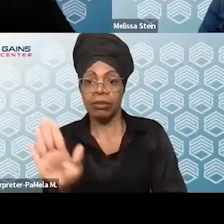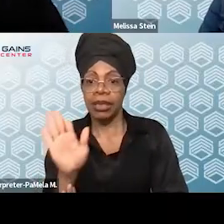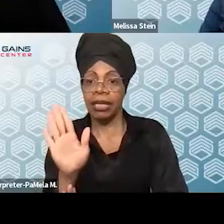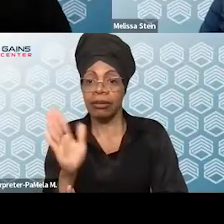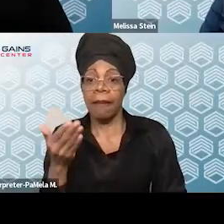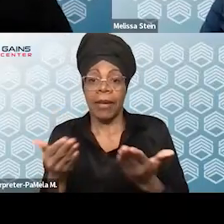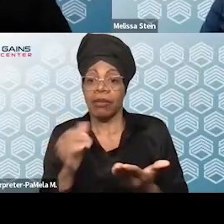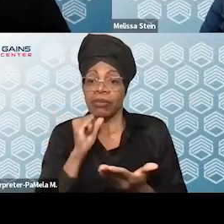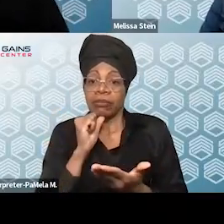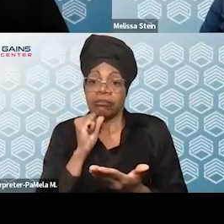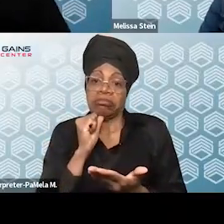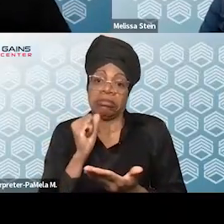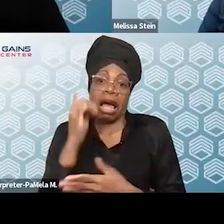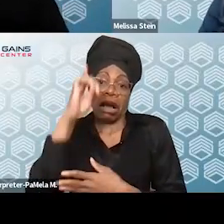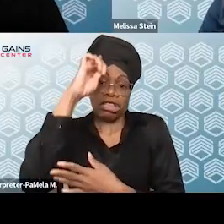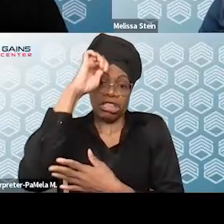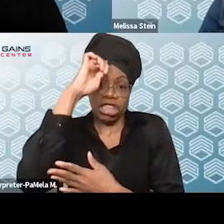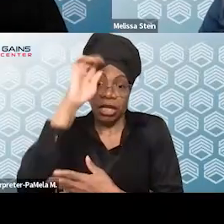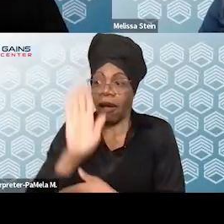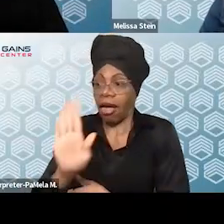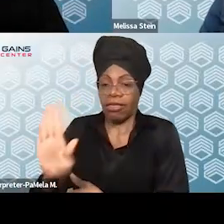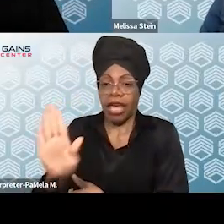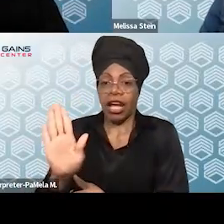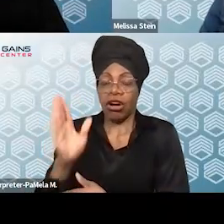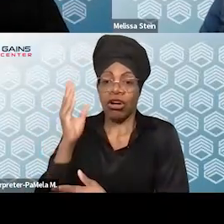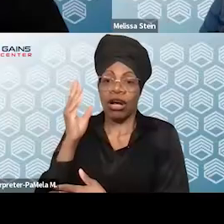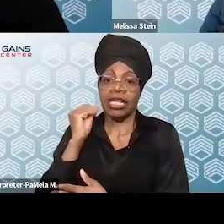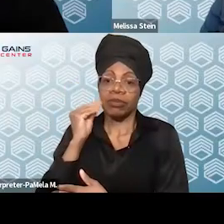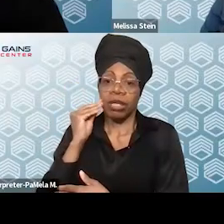what they've experienced to be trauma, but they have seen some pretty tough stuff.